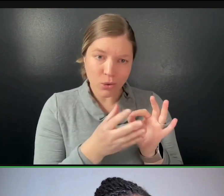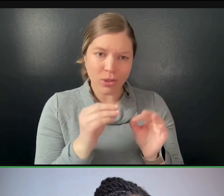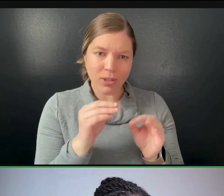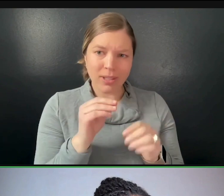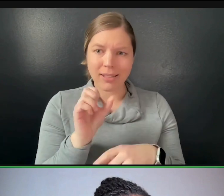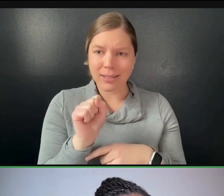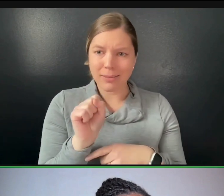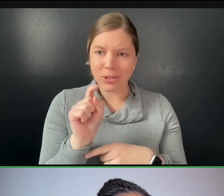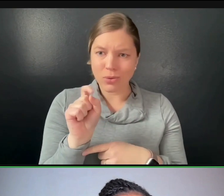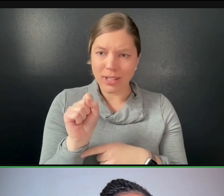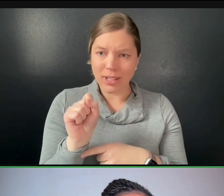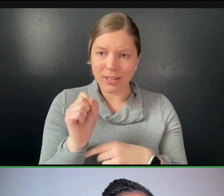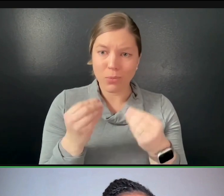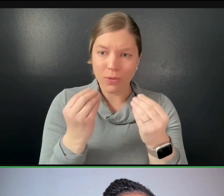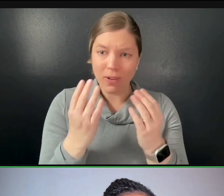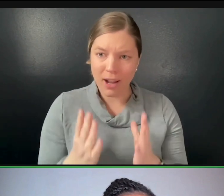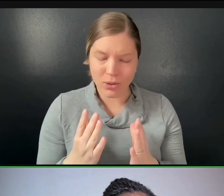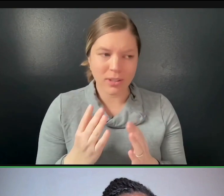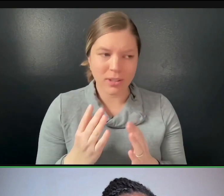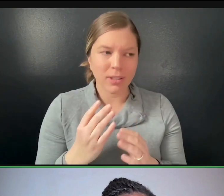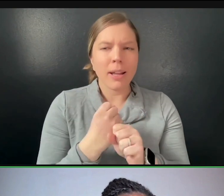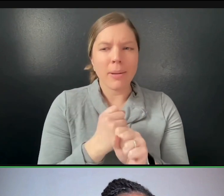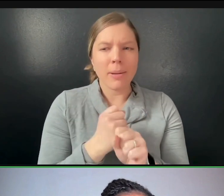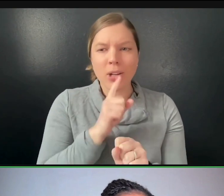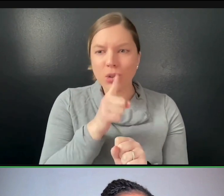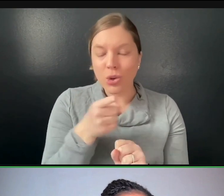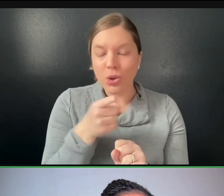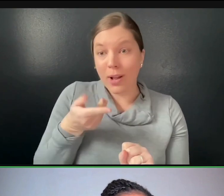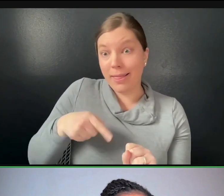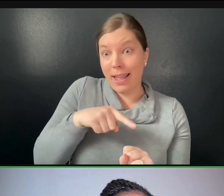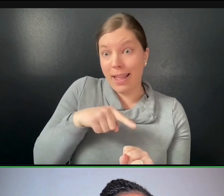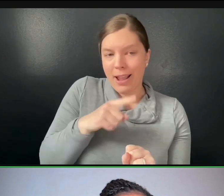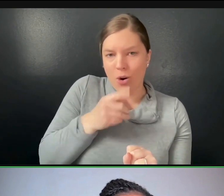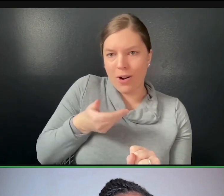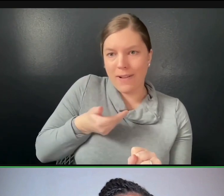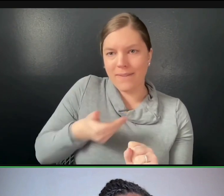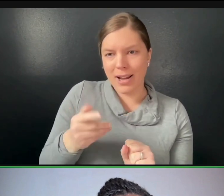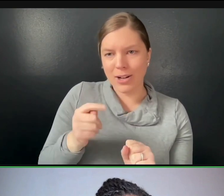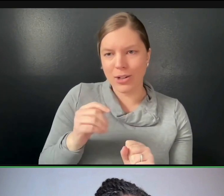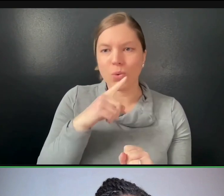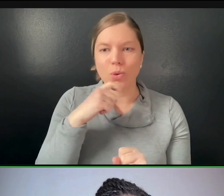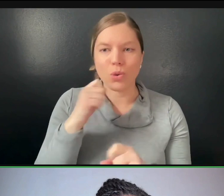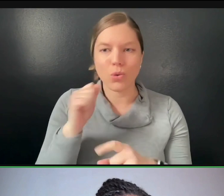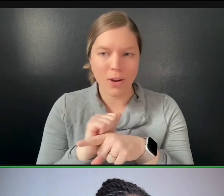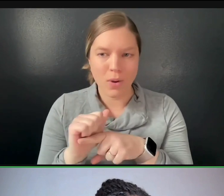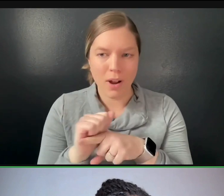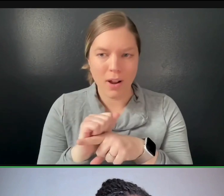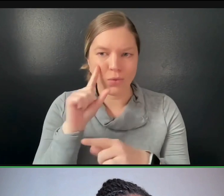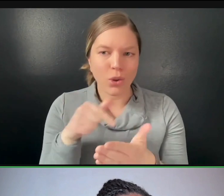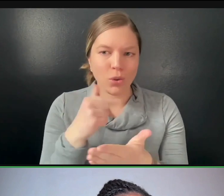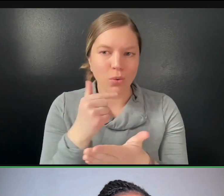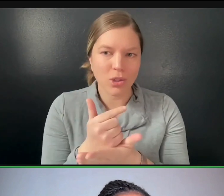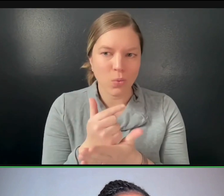that we would recommend, for example, about the interpreters. Make sure that they are provided with materials